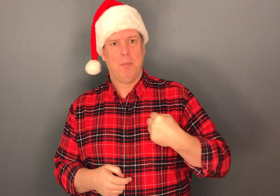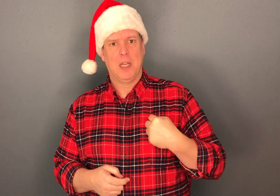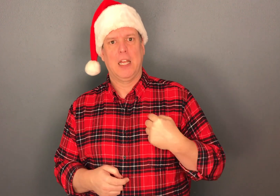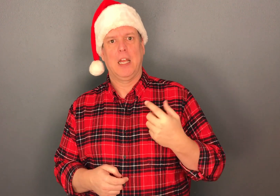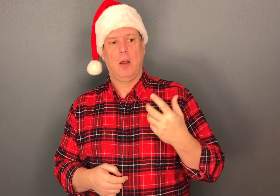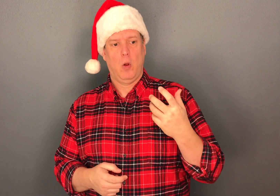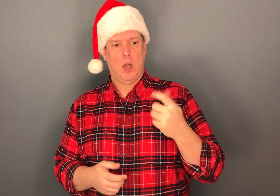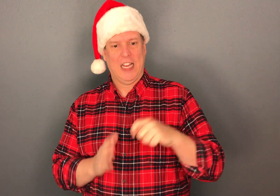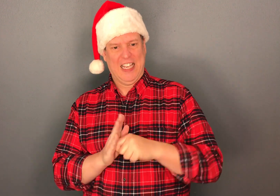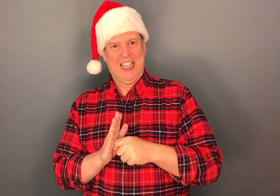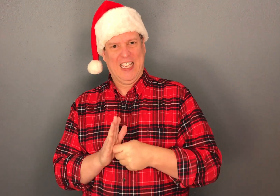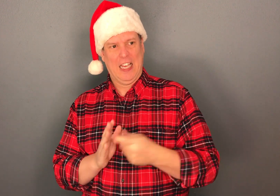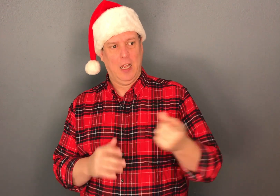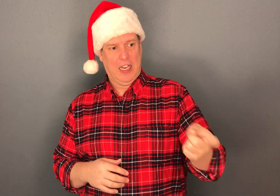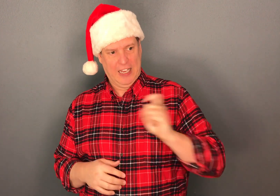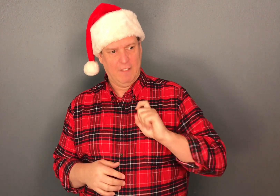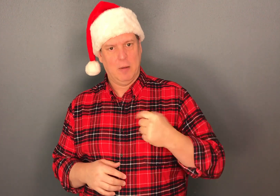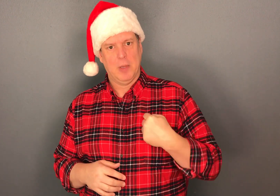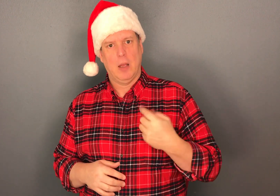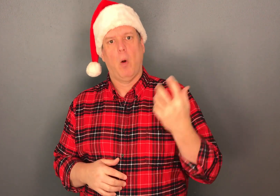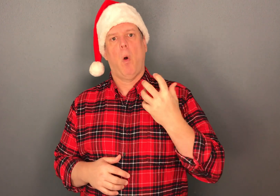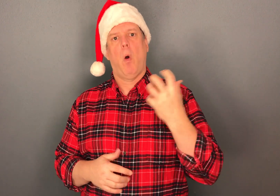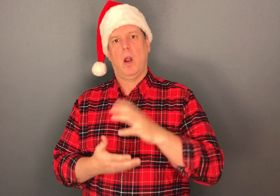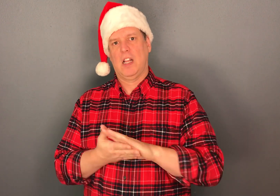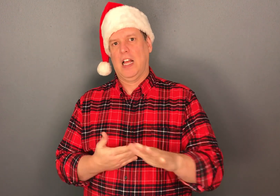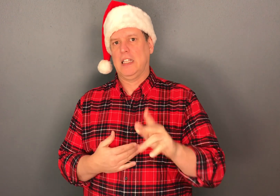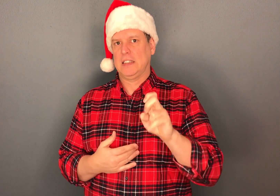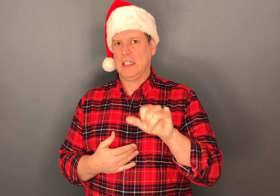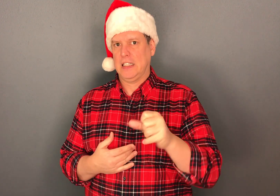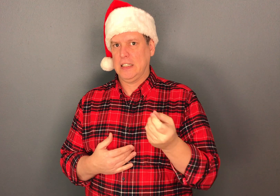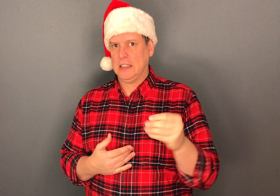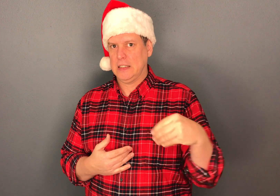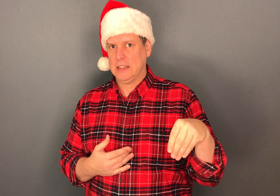someone gives me something like they're going to give me a key.